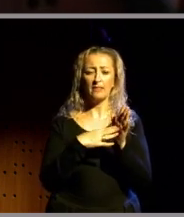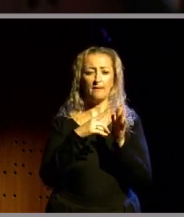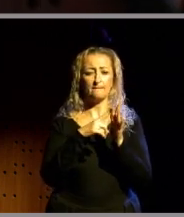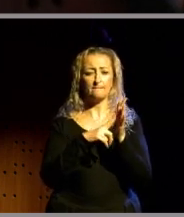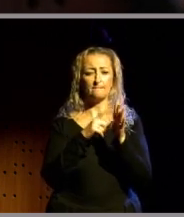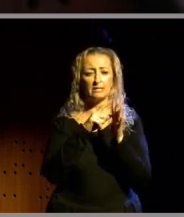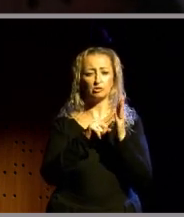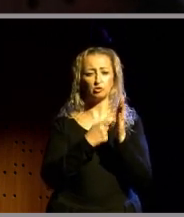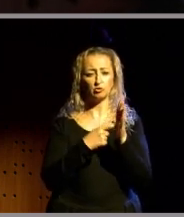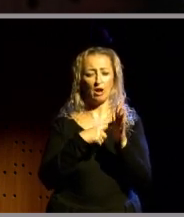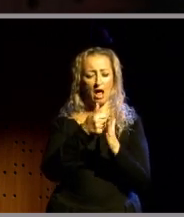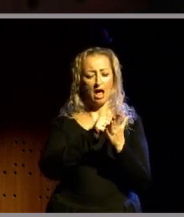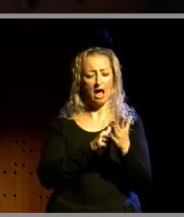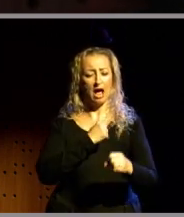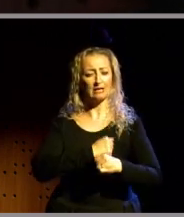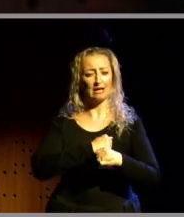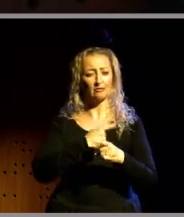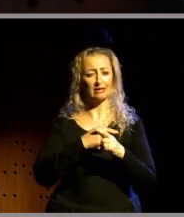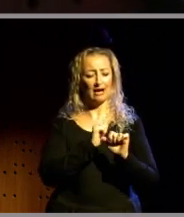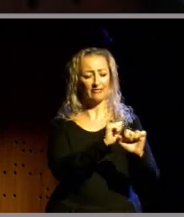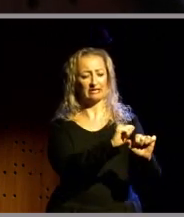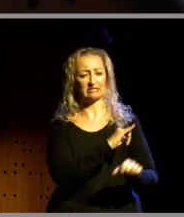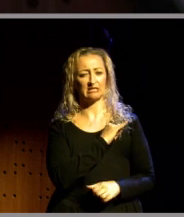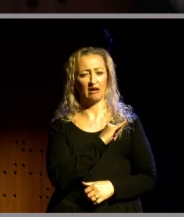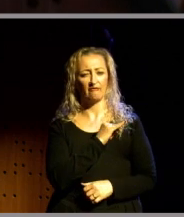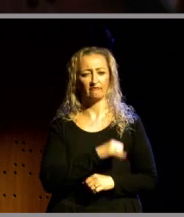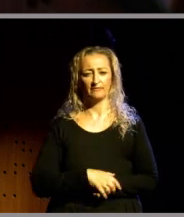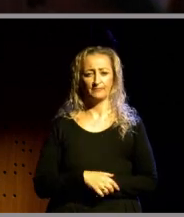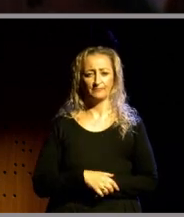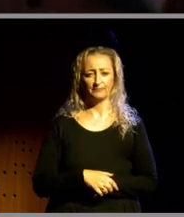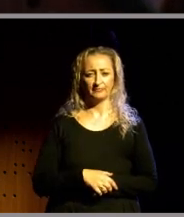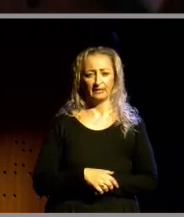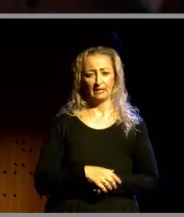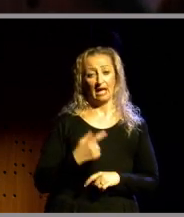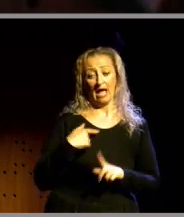and staff and the team I am working with today Barbara Flynn,